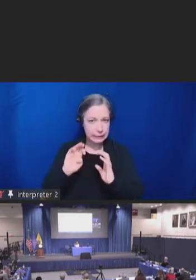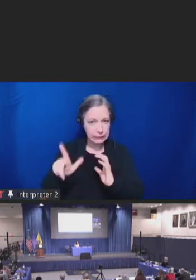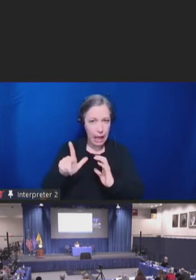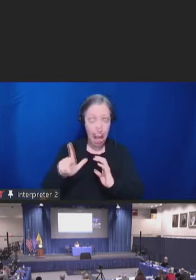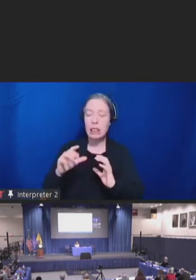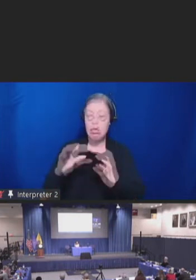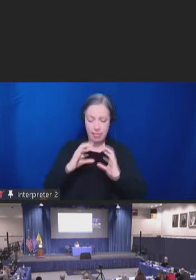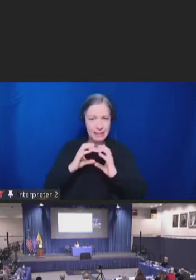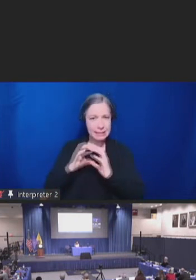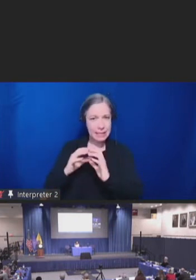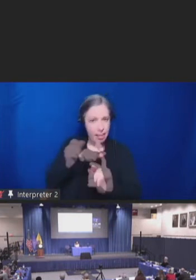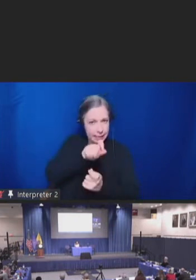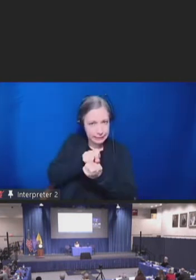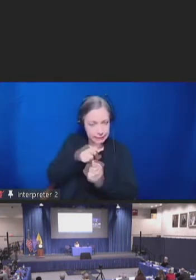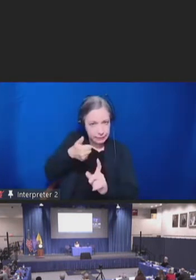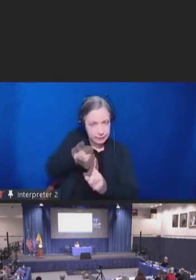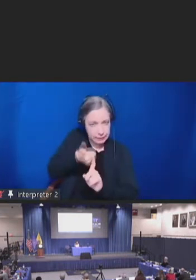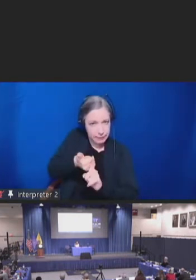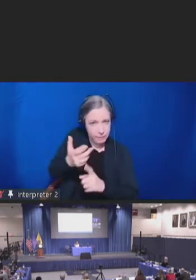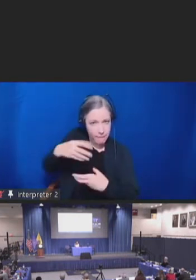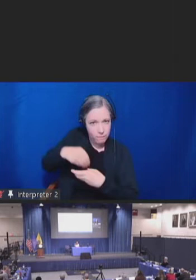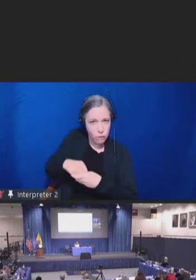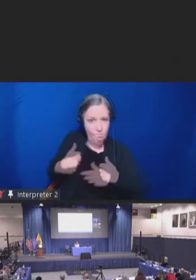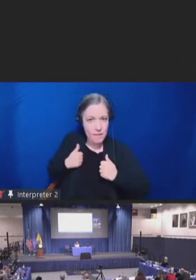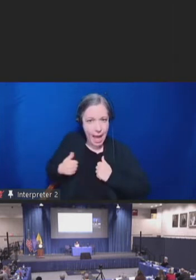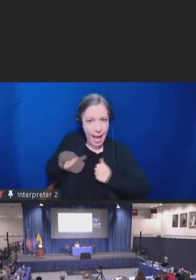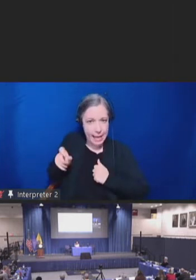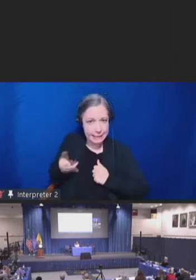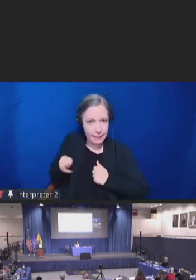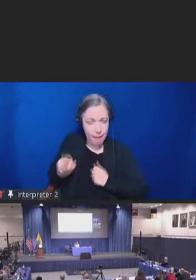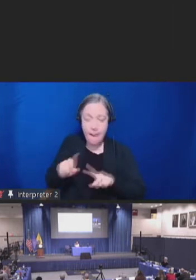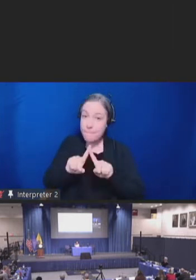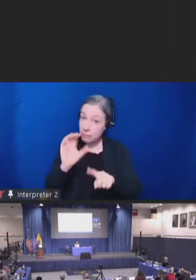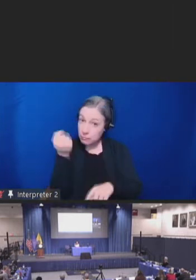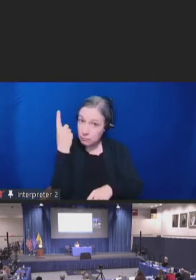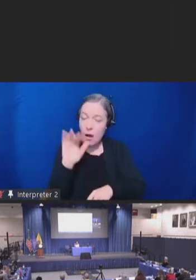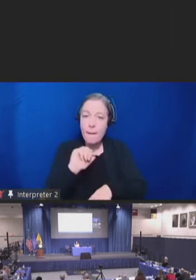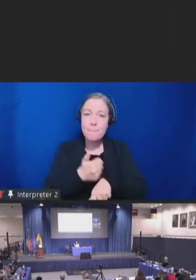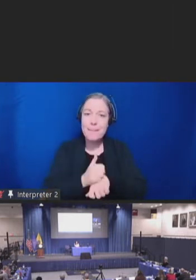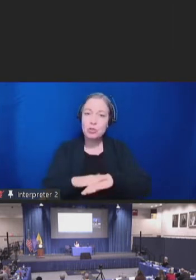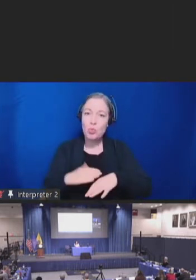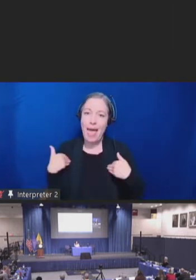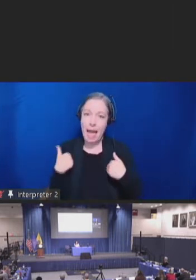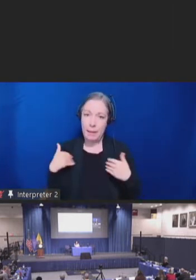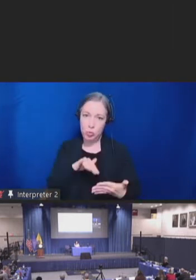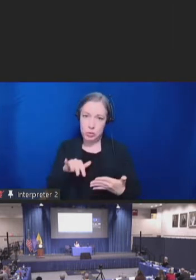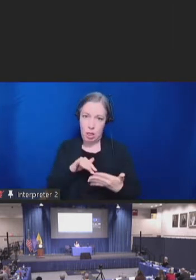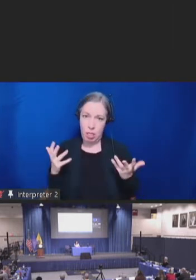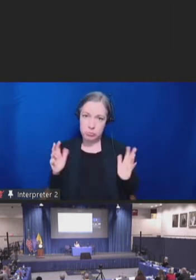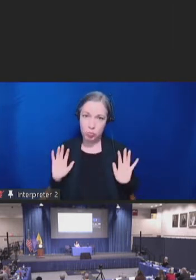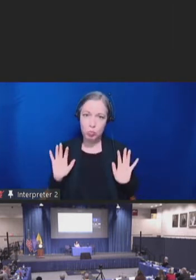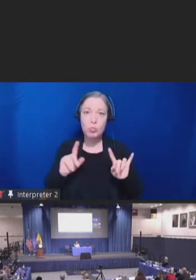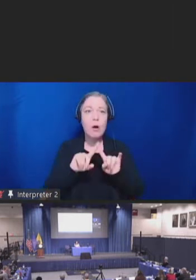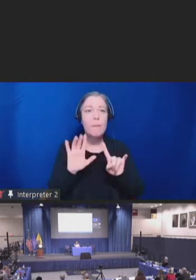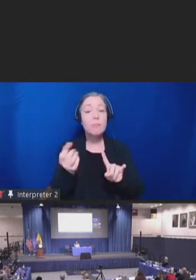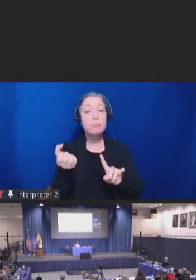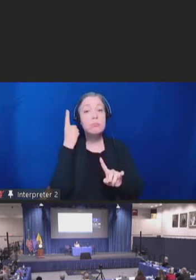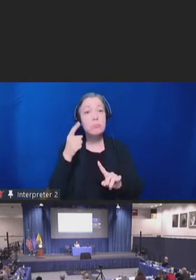And again, that's based on animal data alone. The design of this study was a retrospective cohort.